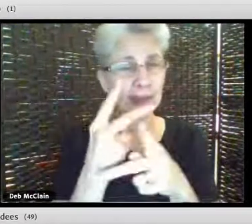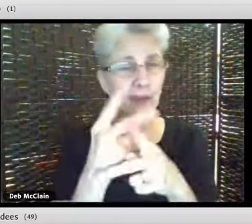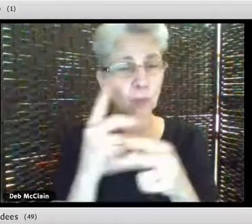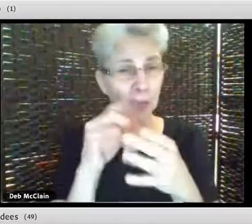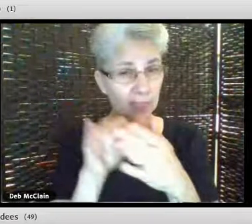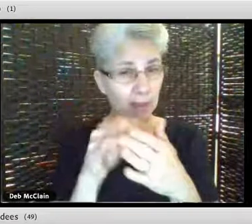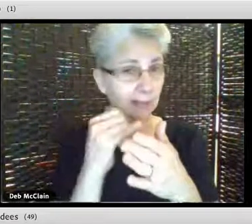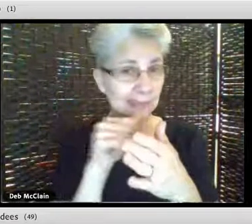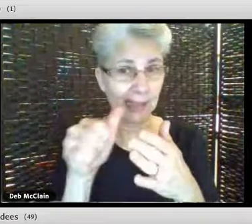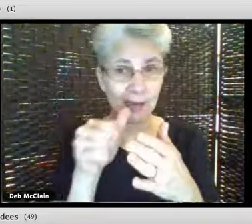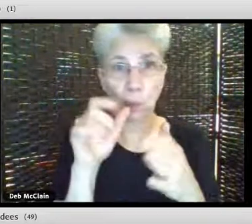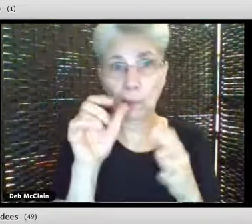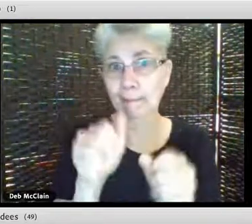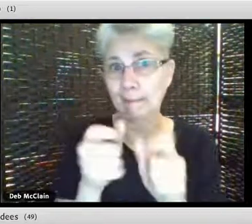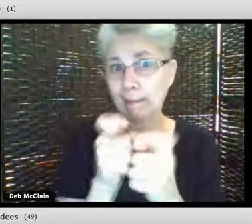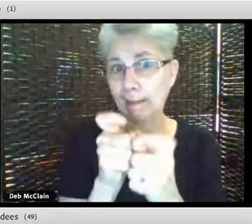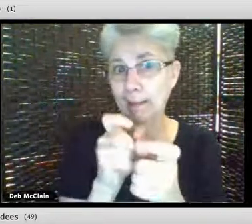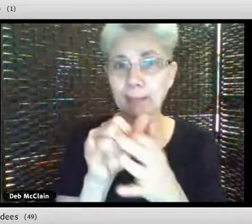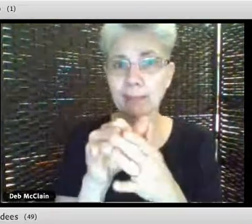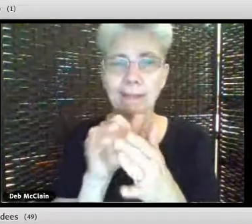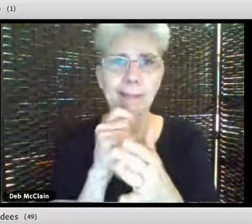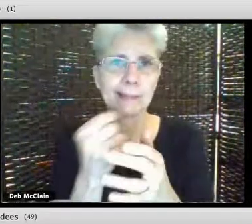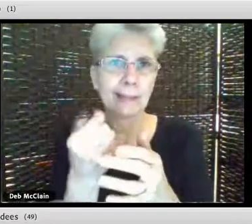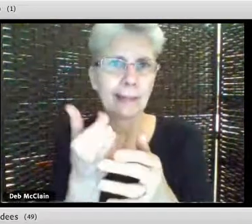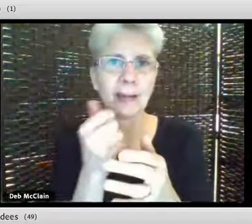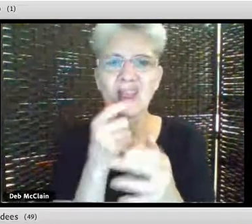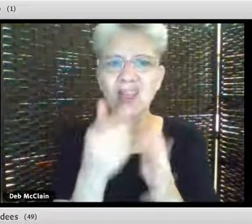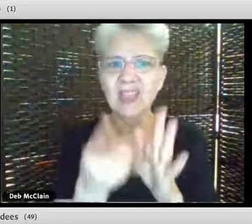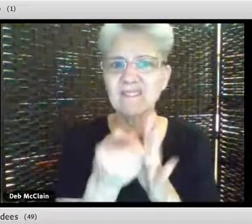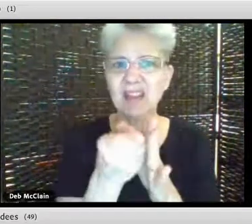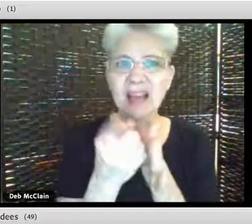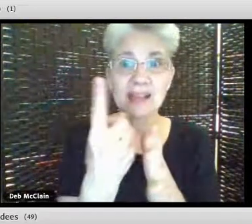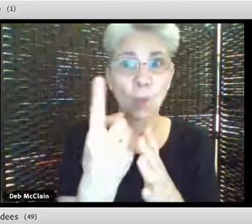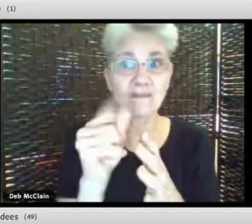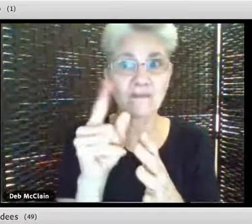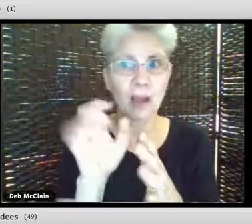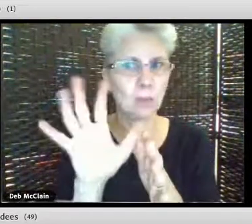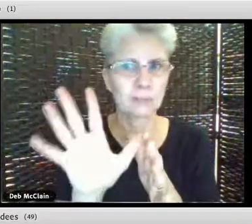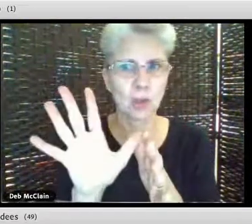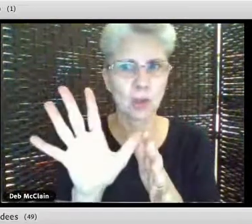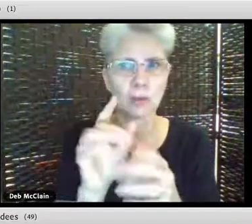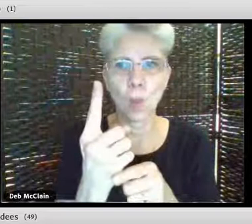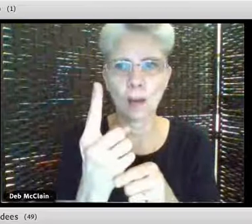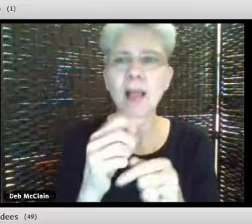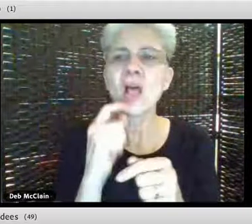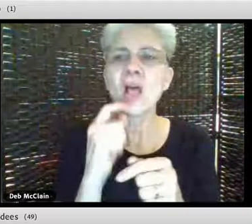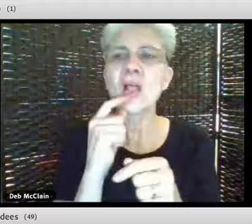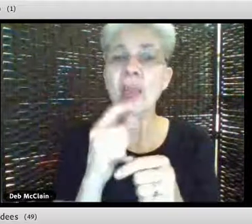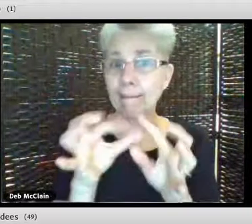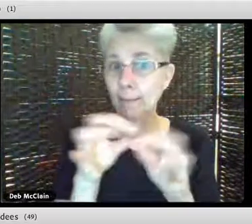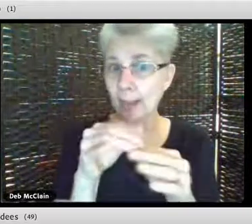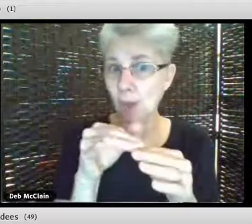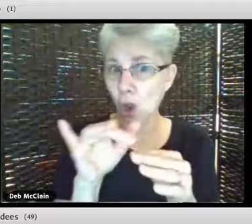Because if anybody gets the link, they can edit it. They can delete it. Just that one file. They can comment on it, which you may want to do,